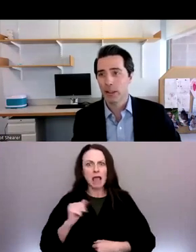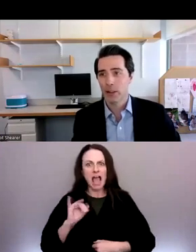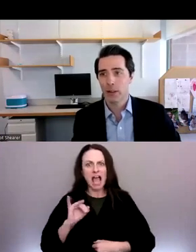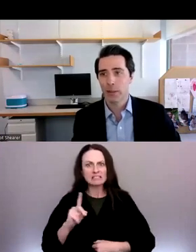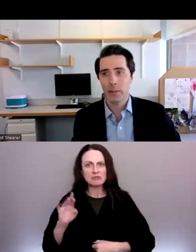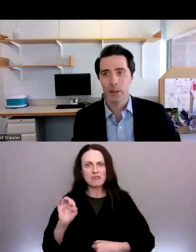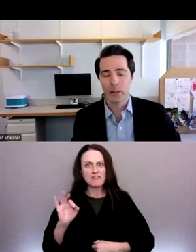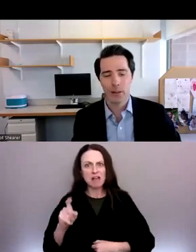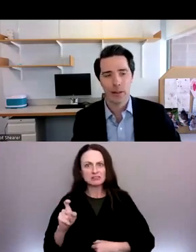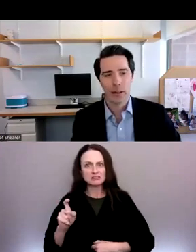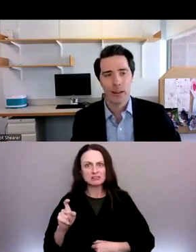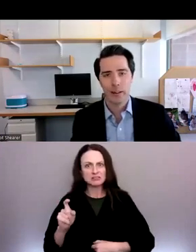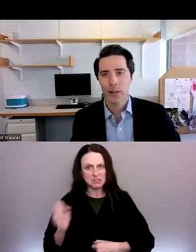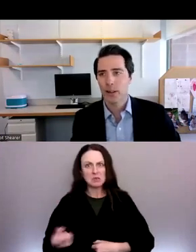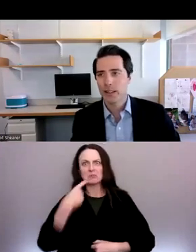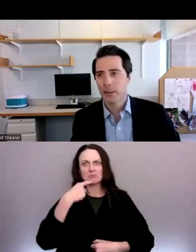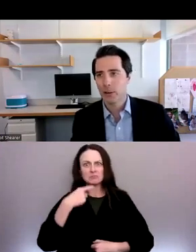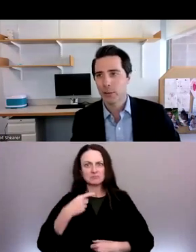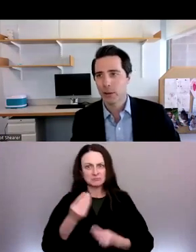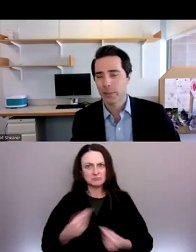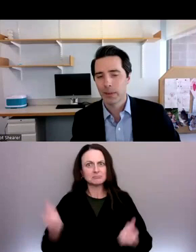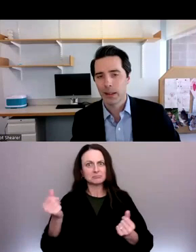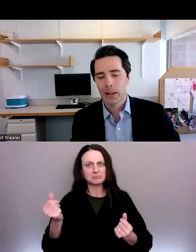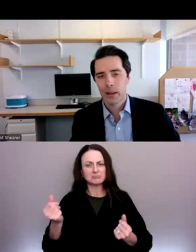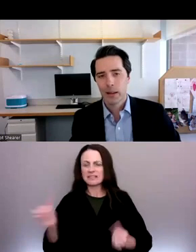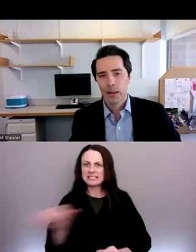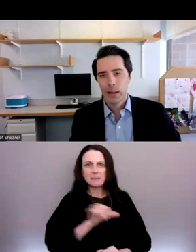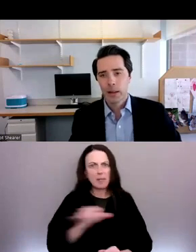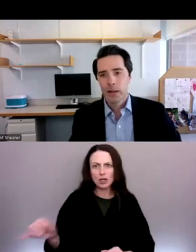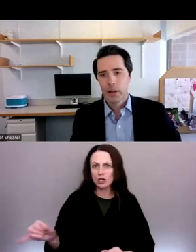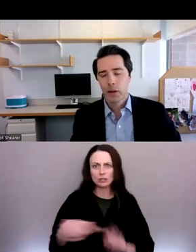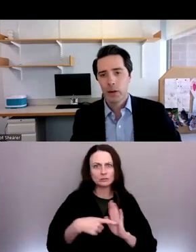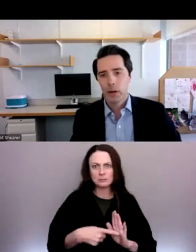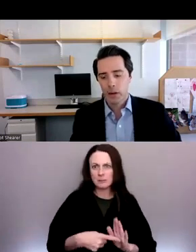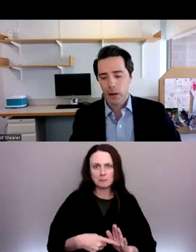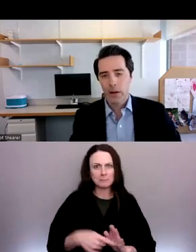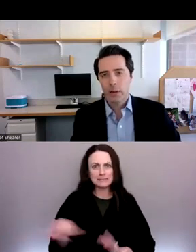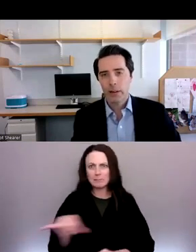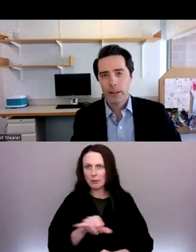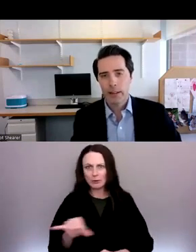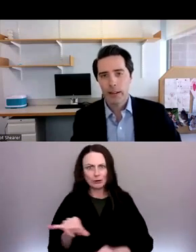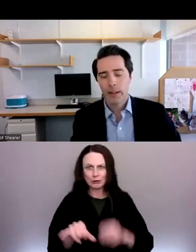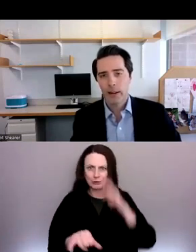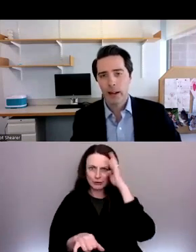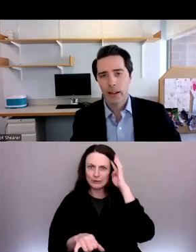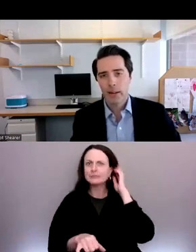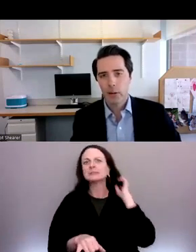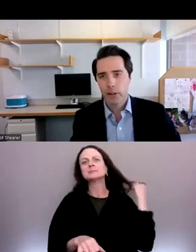treat just with Omeprazole and also has a similar symptom